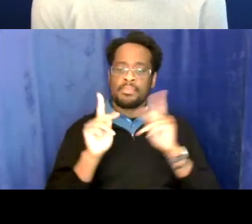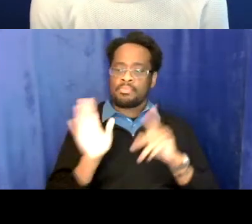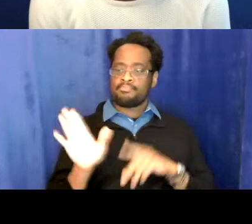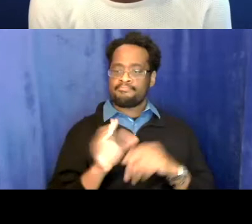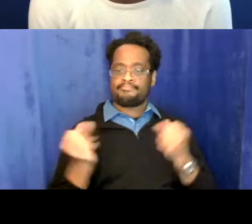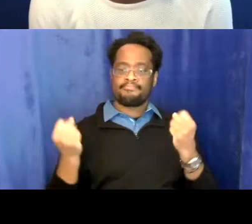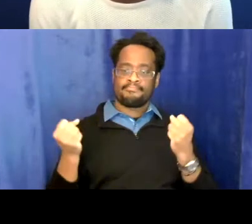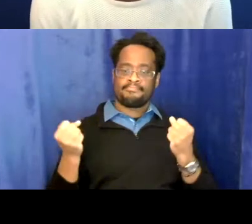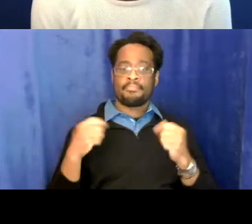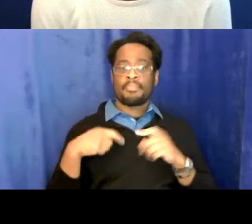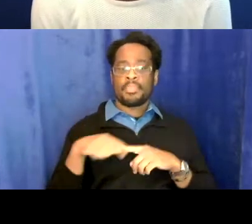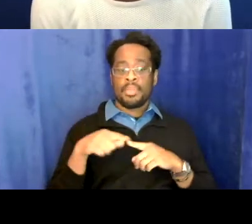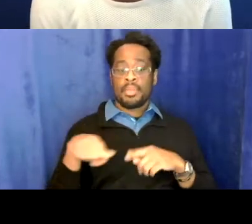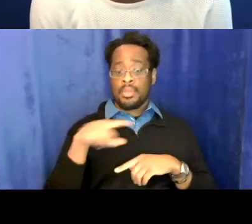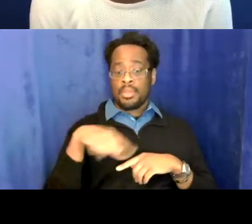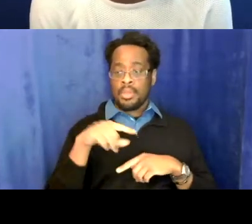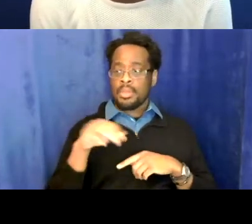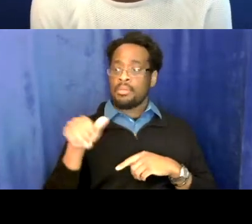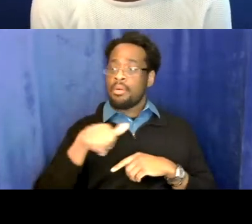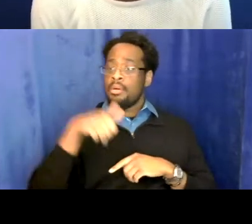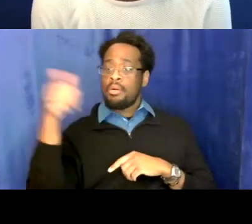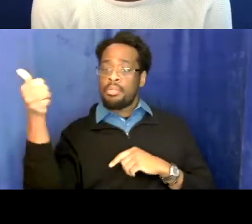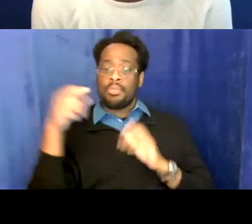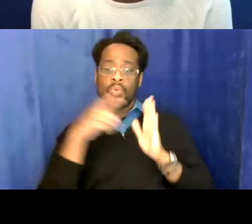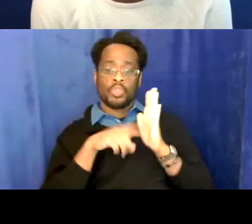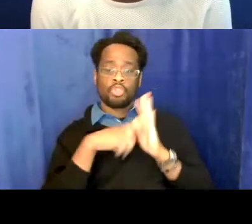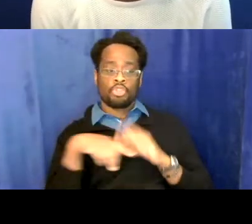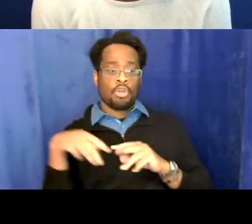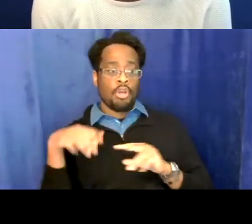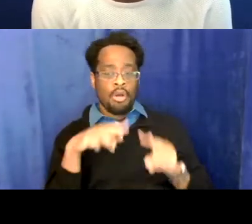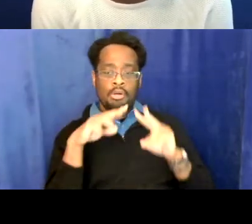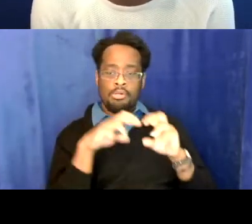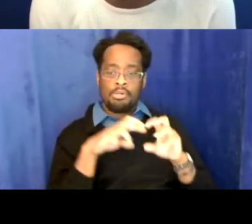have or produce films that really focus on black deaf and black sign language. There's other